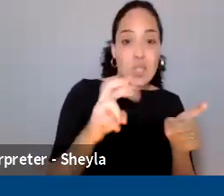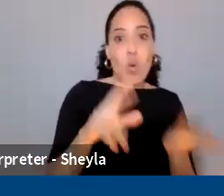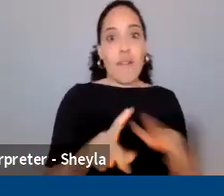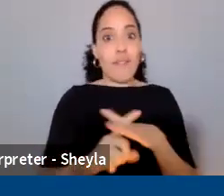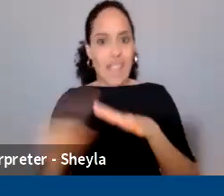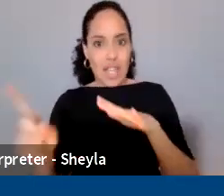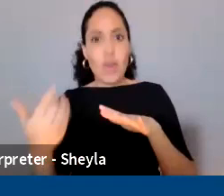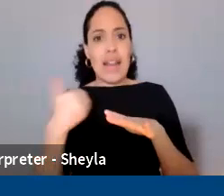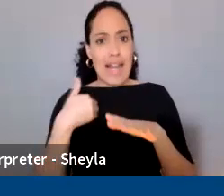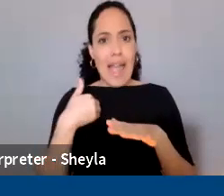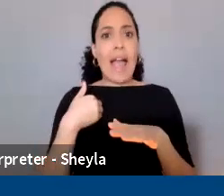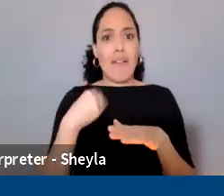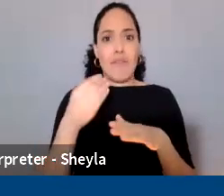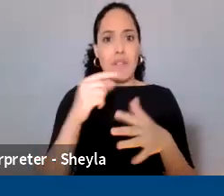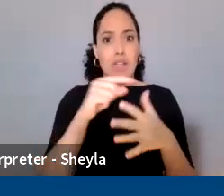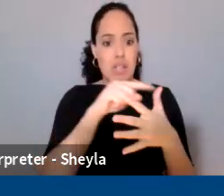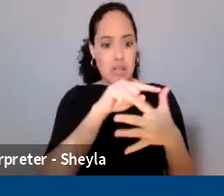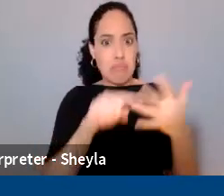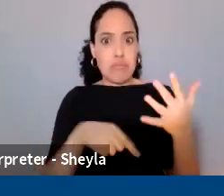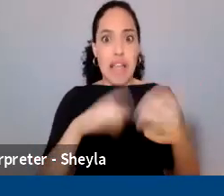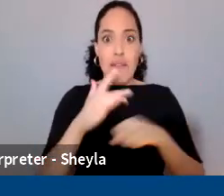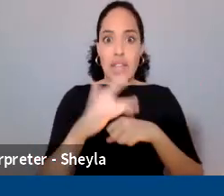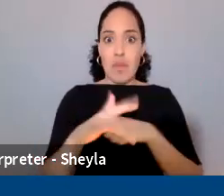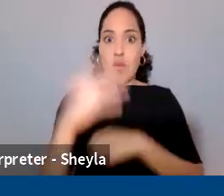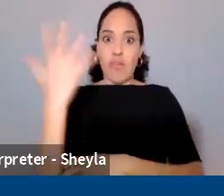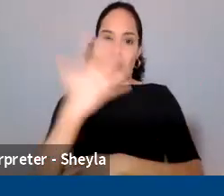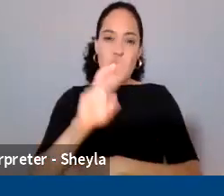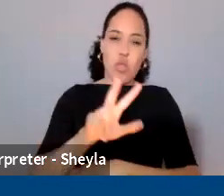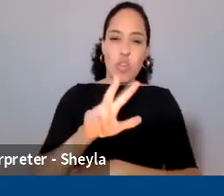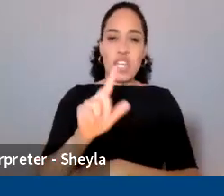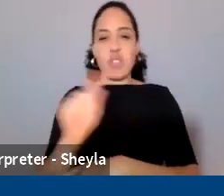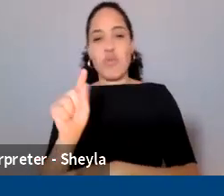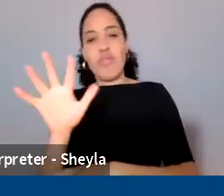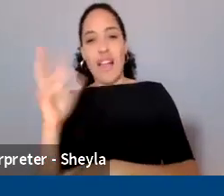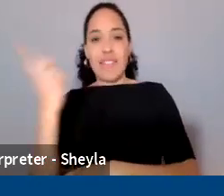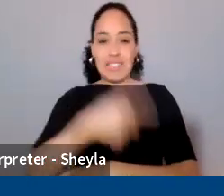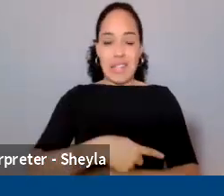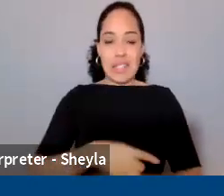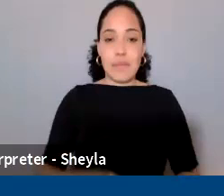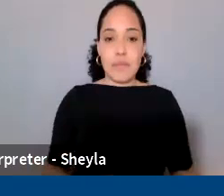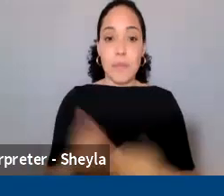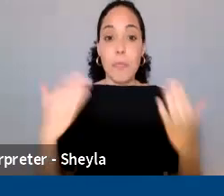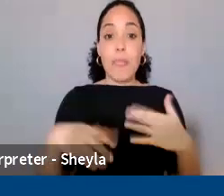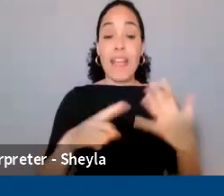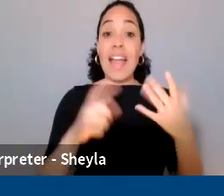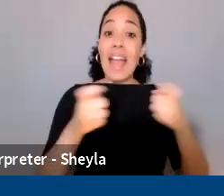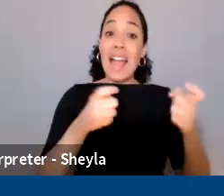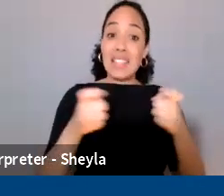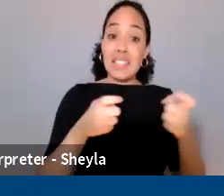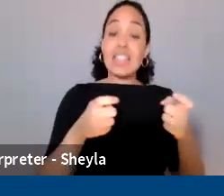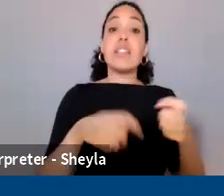focus on handling transportation information community building and supplies best of luck